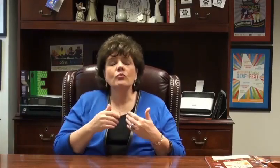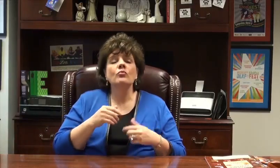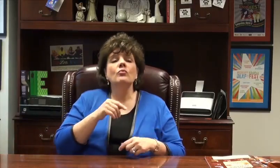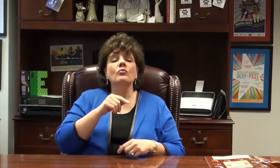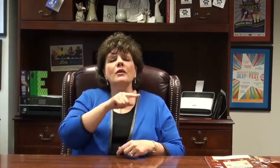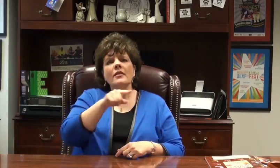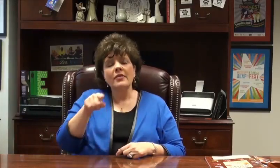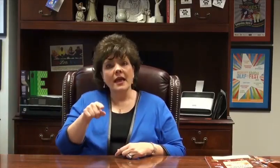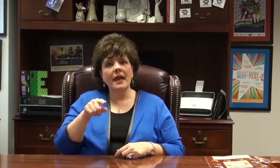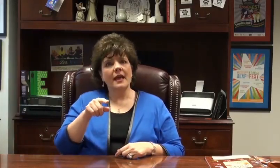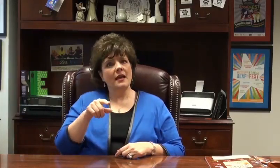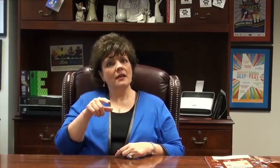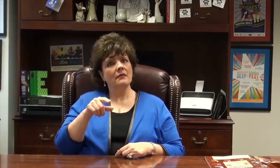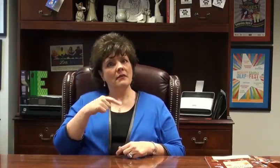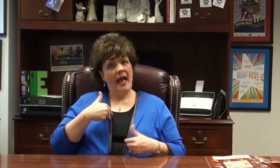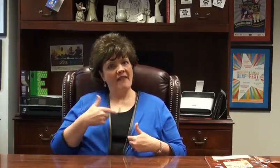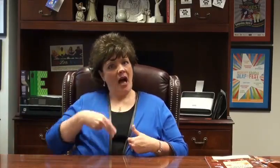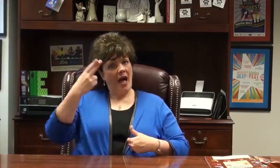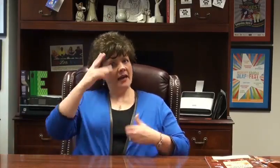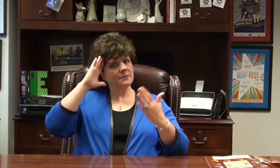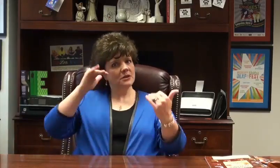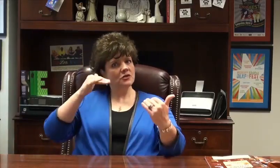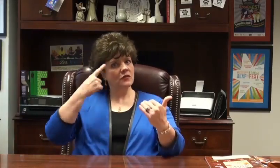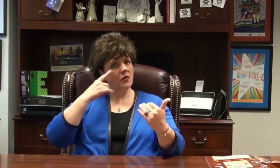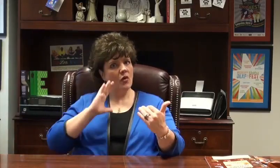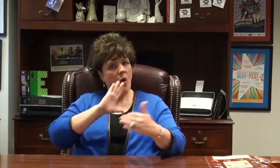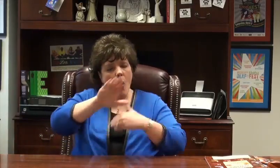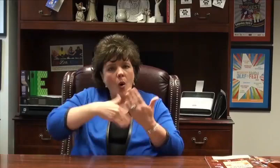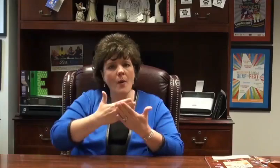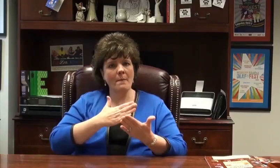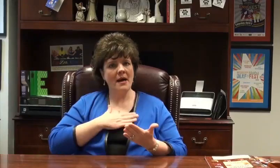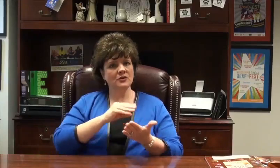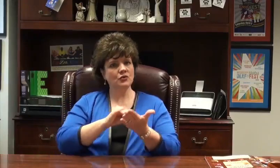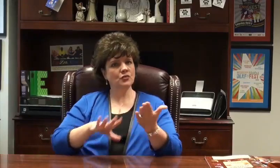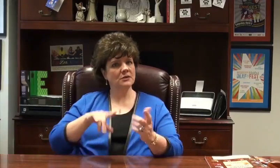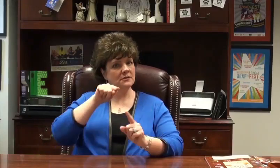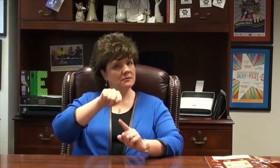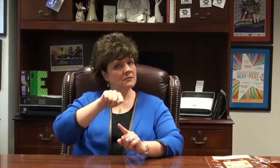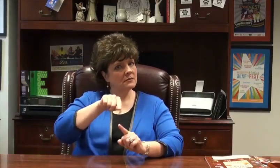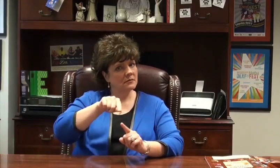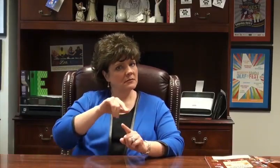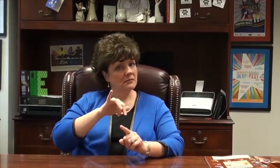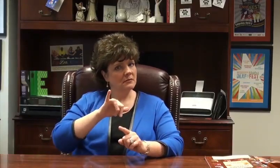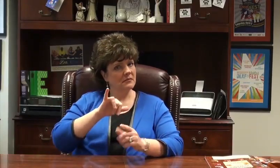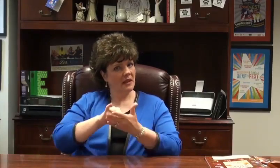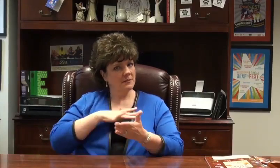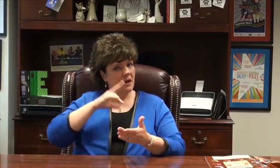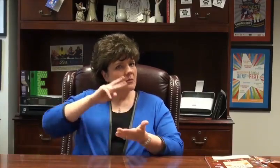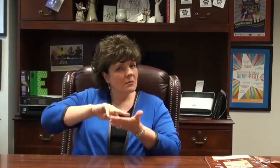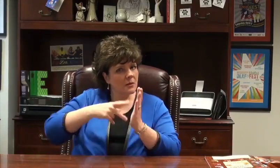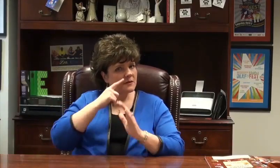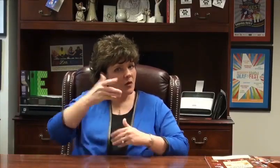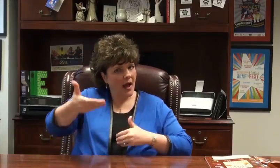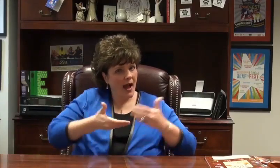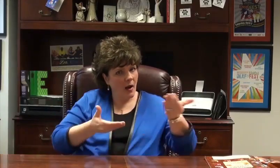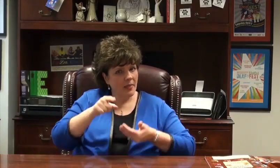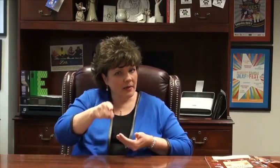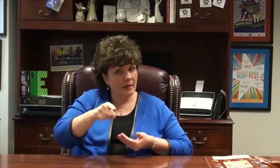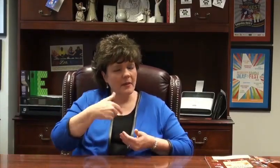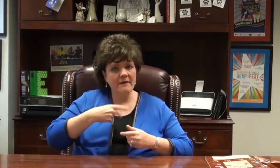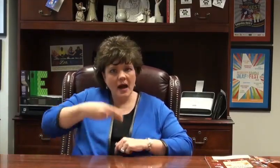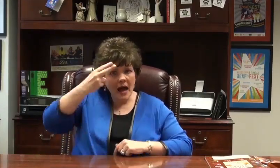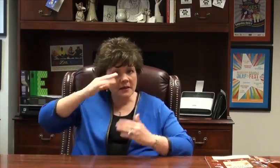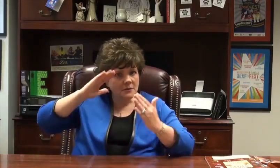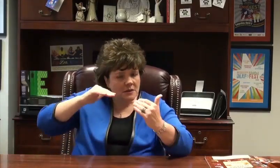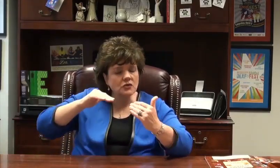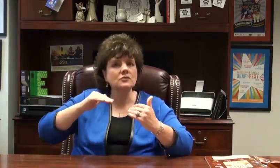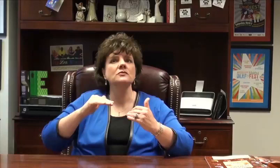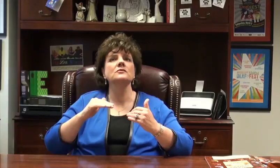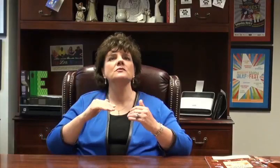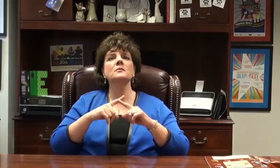have high expectations for ALL my students. That is a key criteria when I hire teachers.